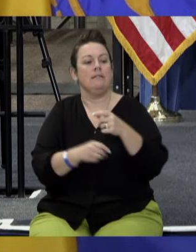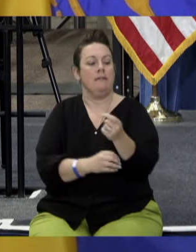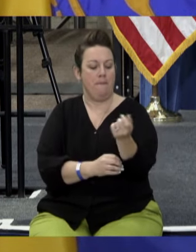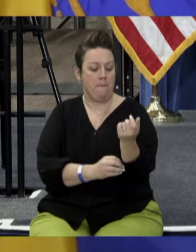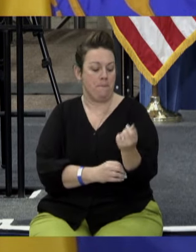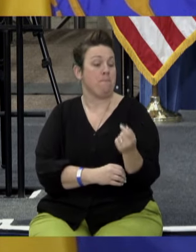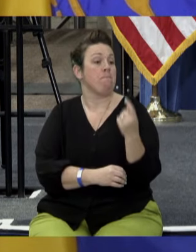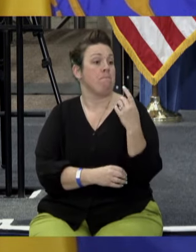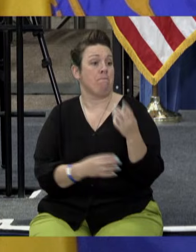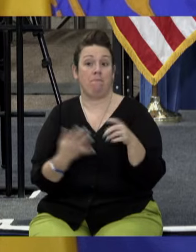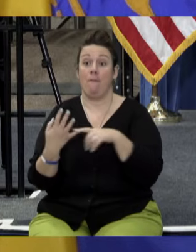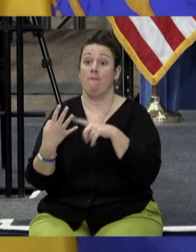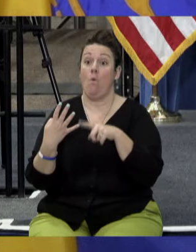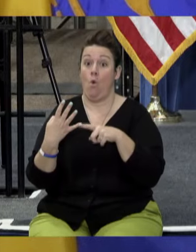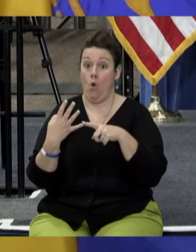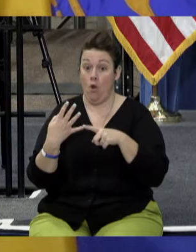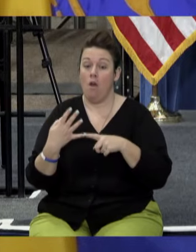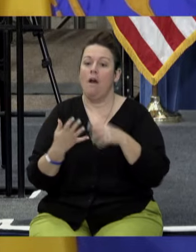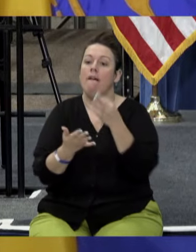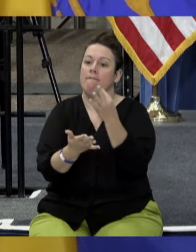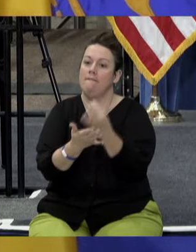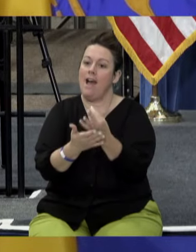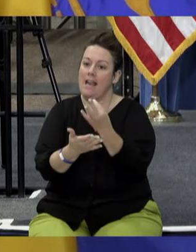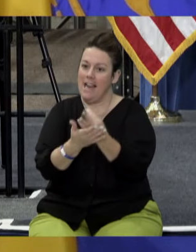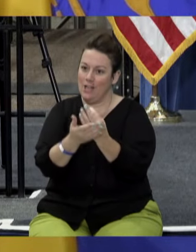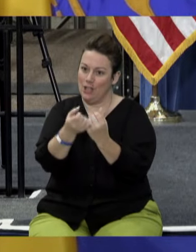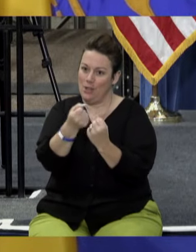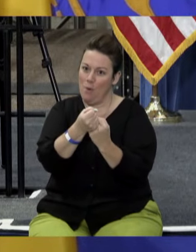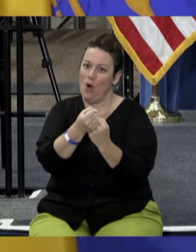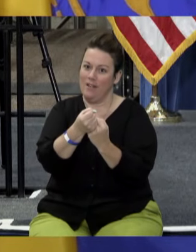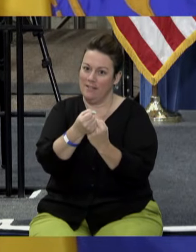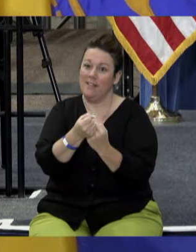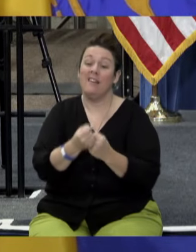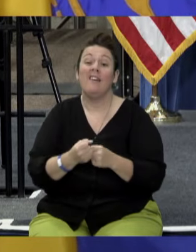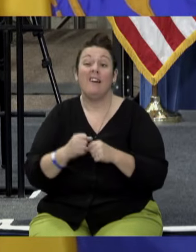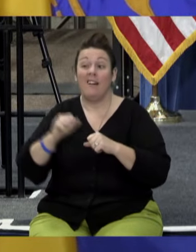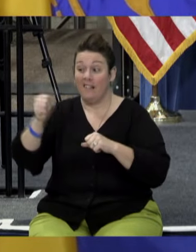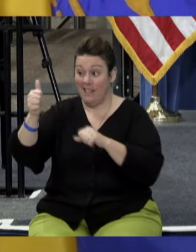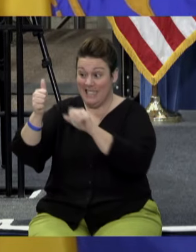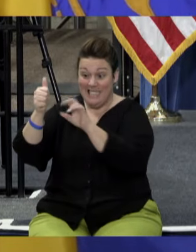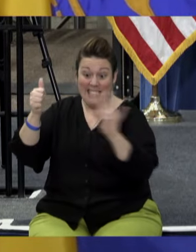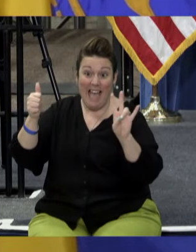Four, financial supports. Seven out of ten family caregivers,